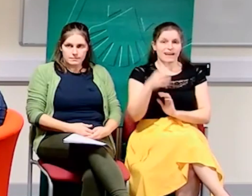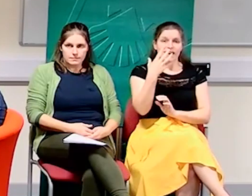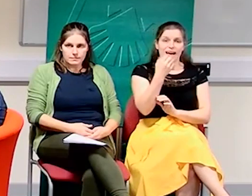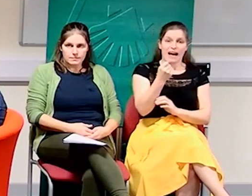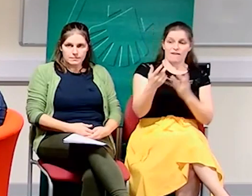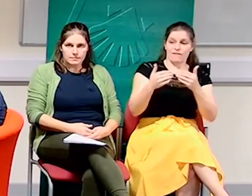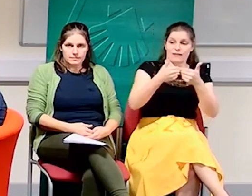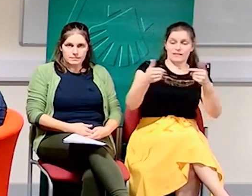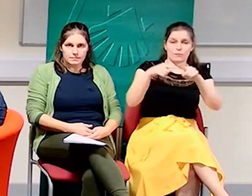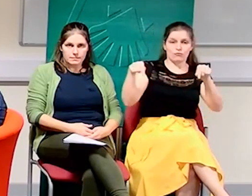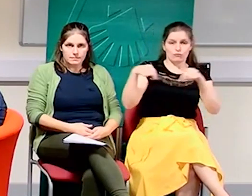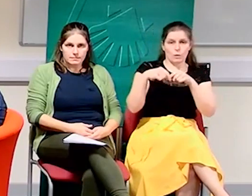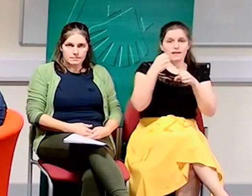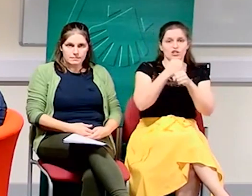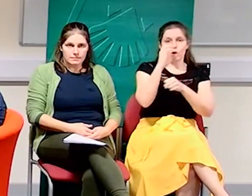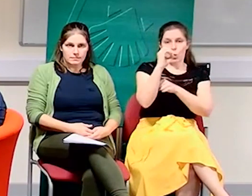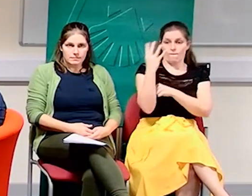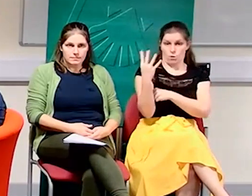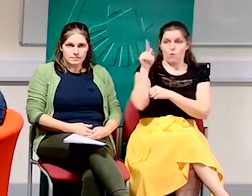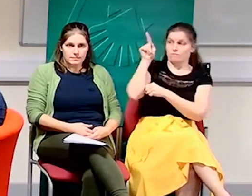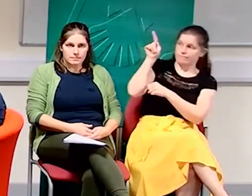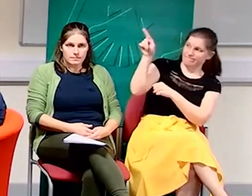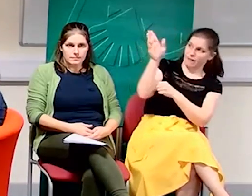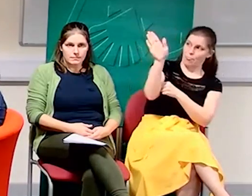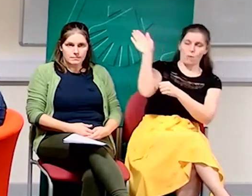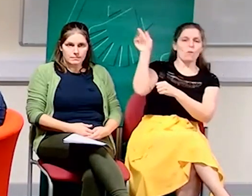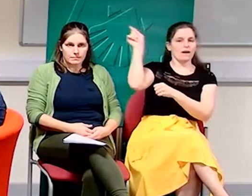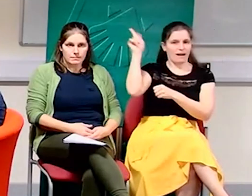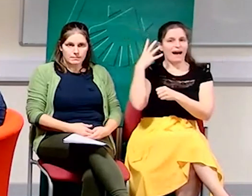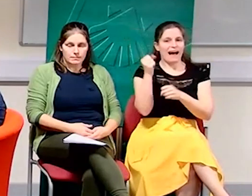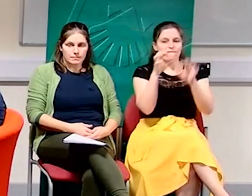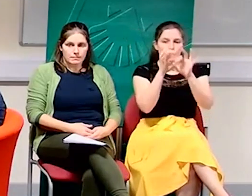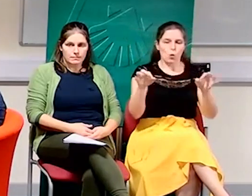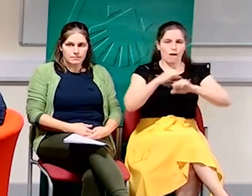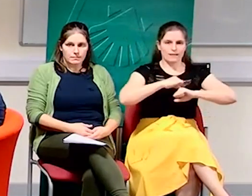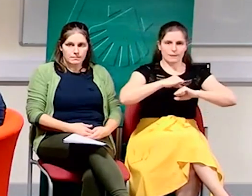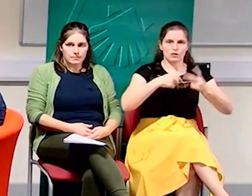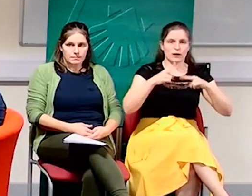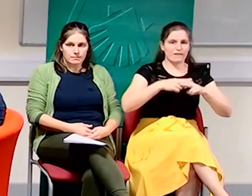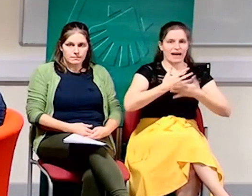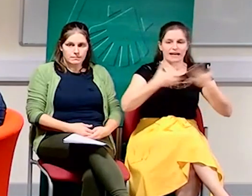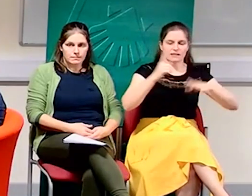in room go4 which is just just down the corridor uh for those of you here this evening who need